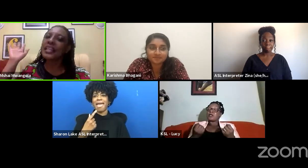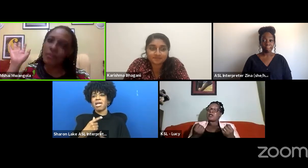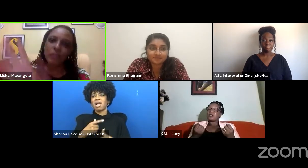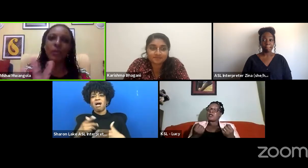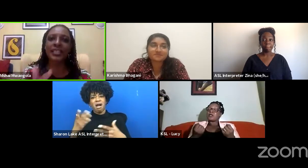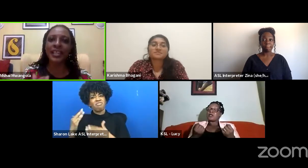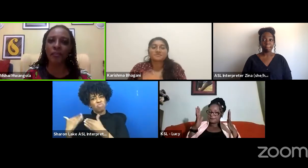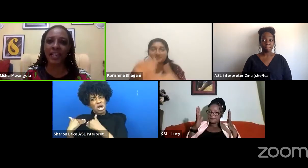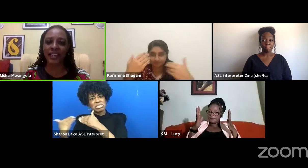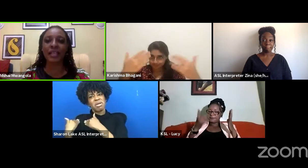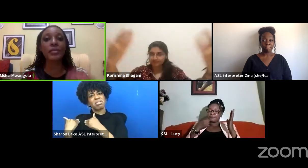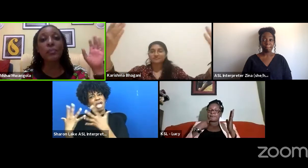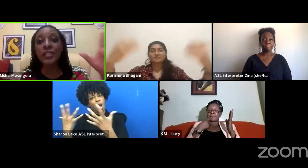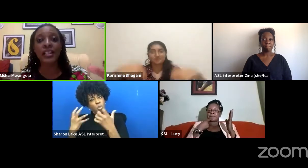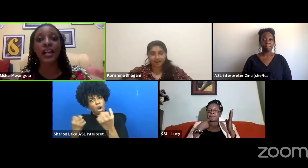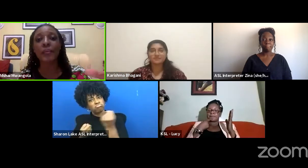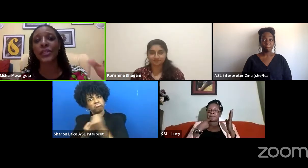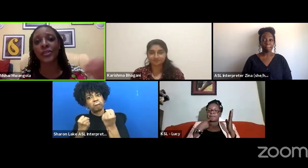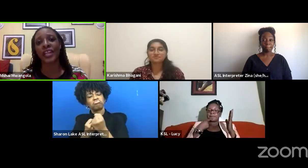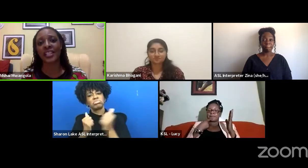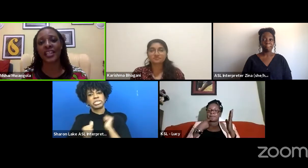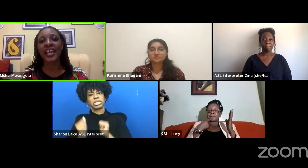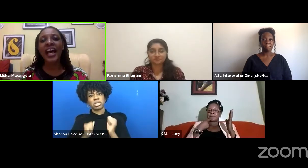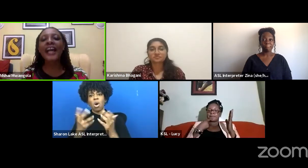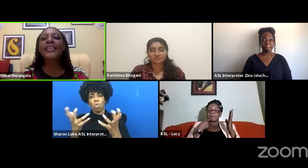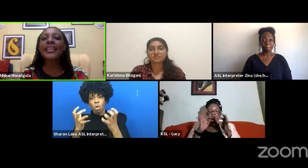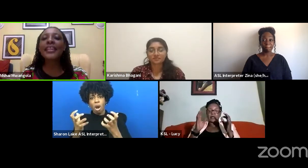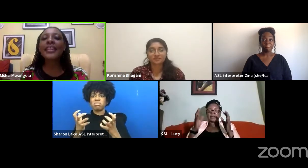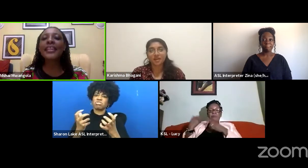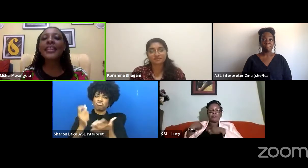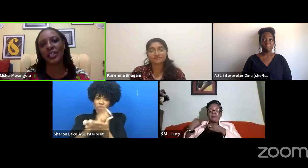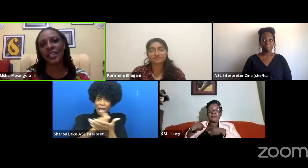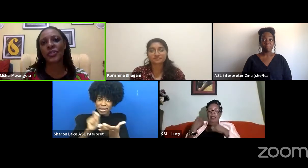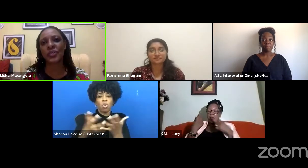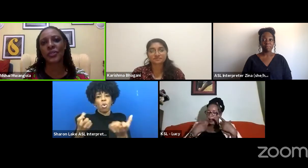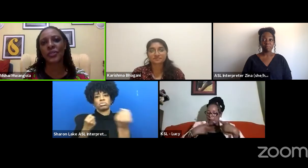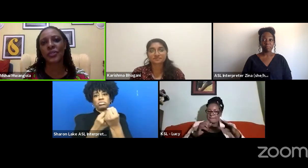let me sponsor a play, let me sponsor a piece of writing. I think that's what we need to do.